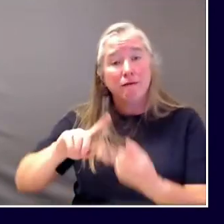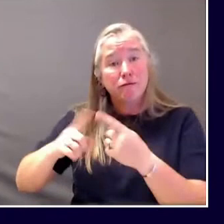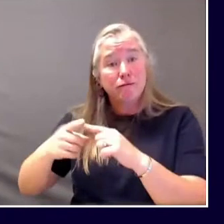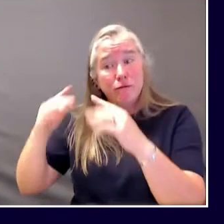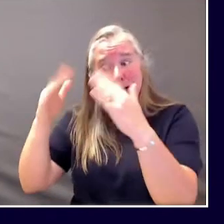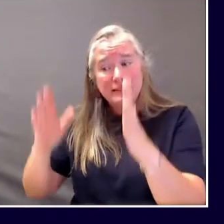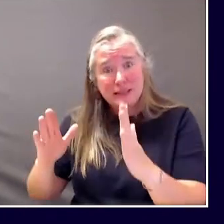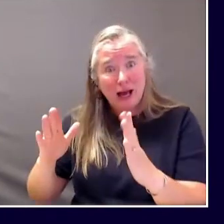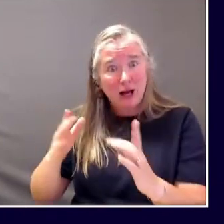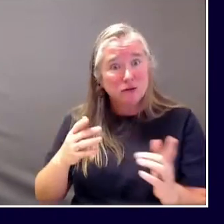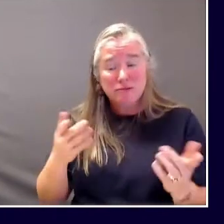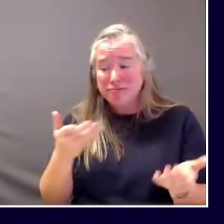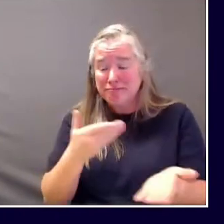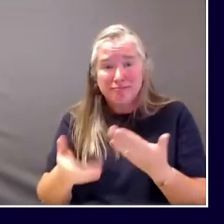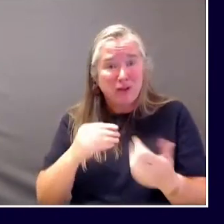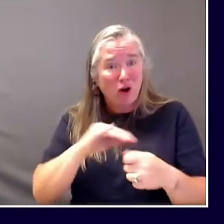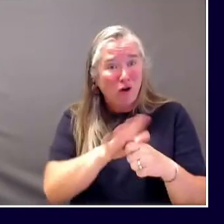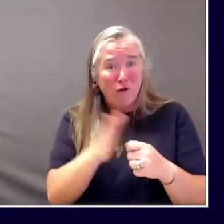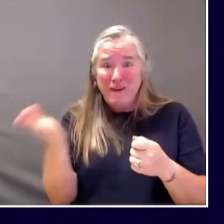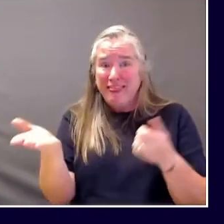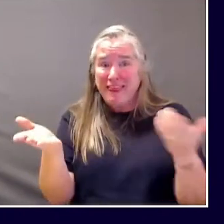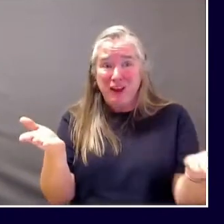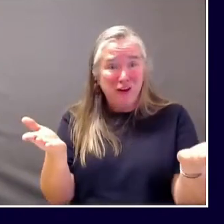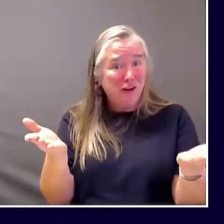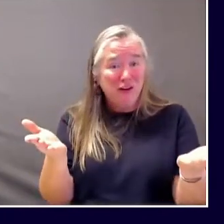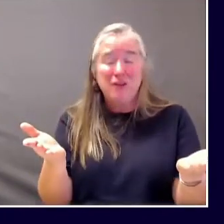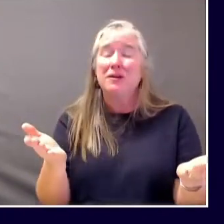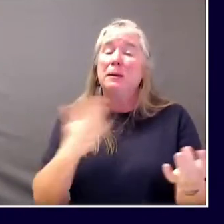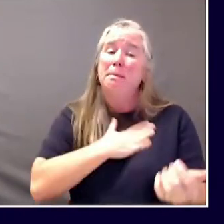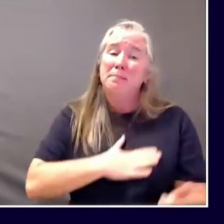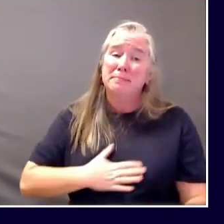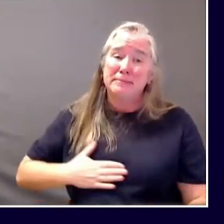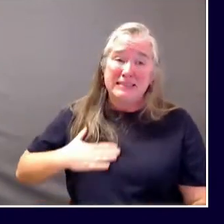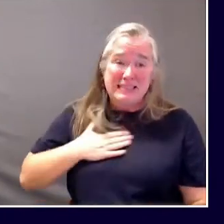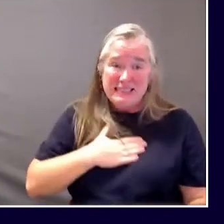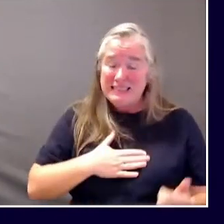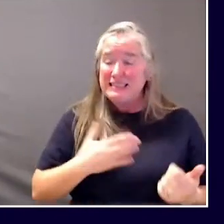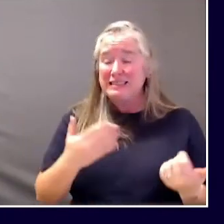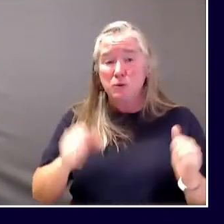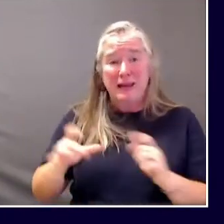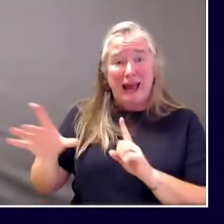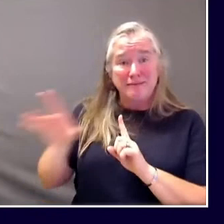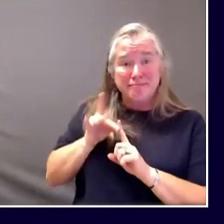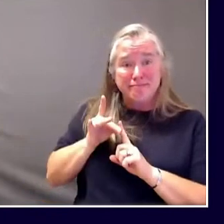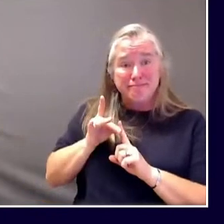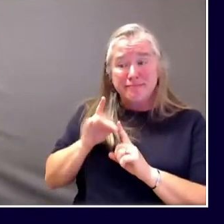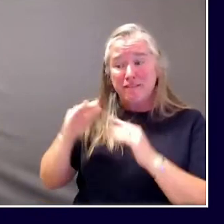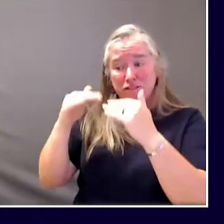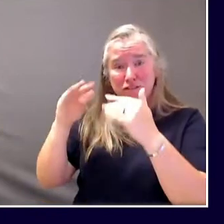transmission and in the spaces